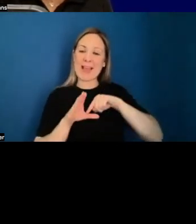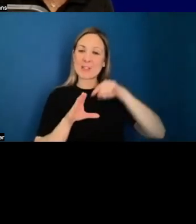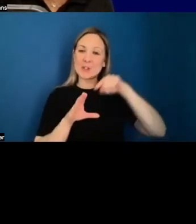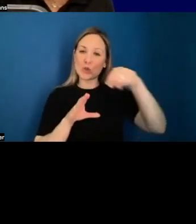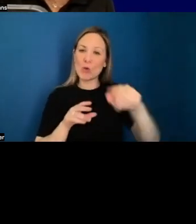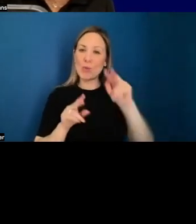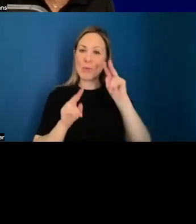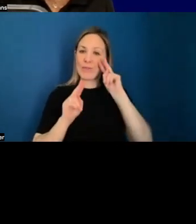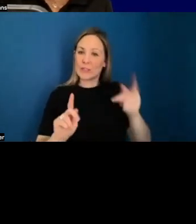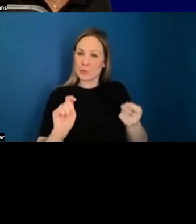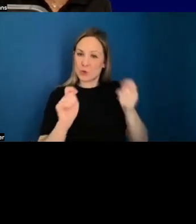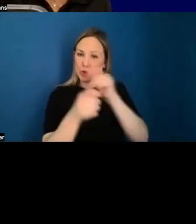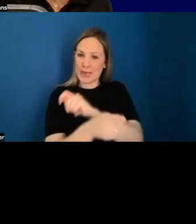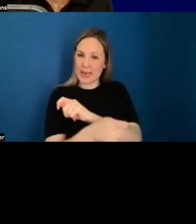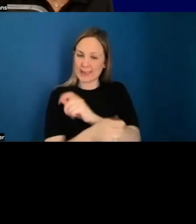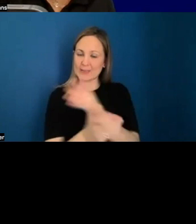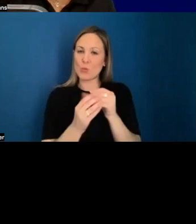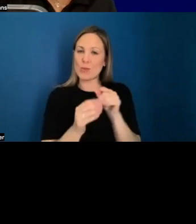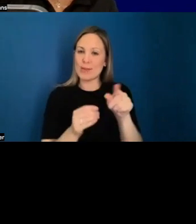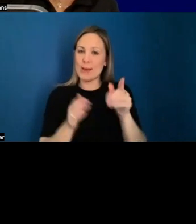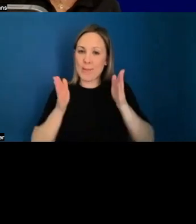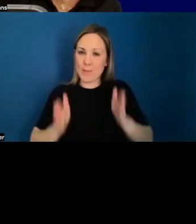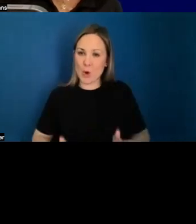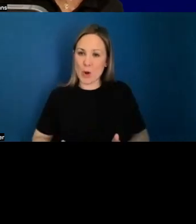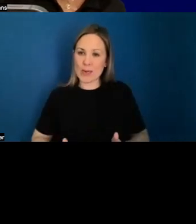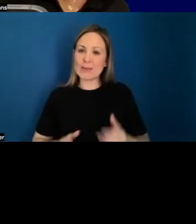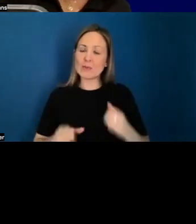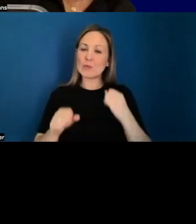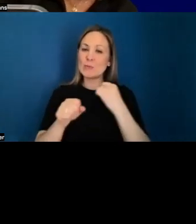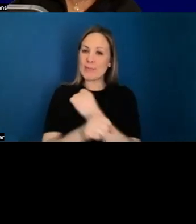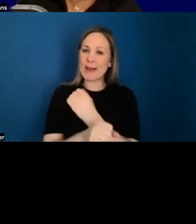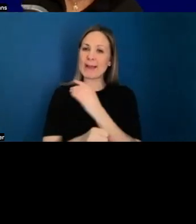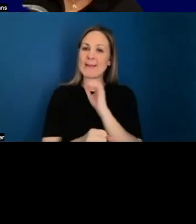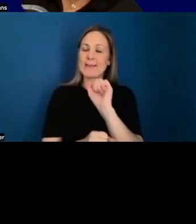in an individual's body to cue them into possible emotional statements.